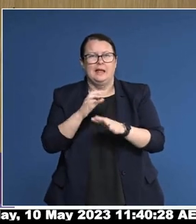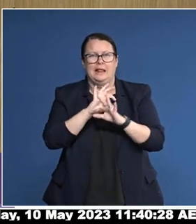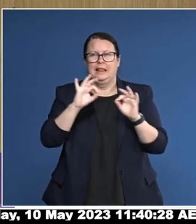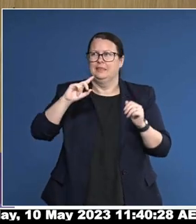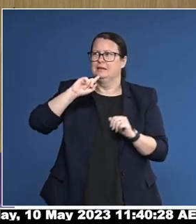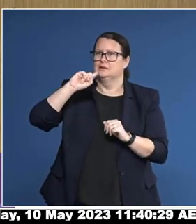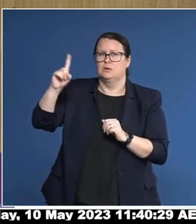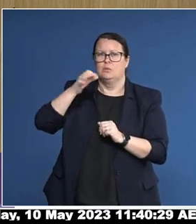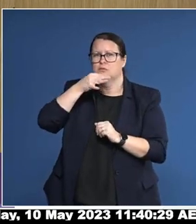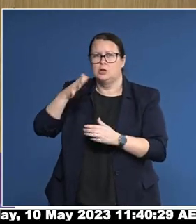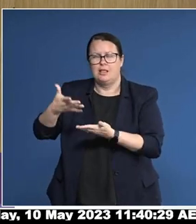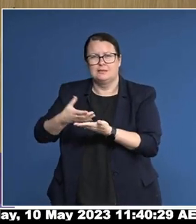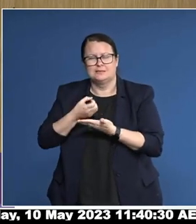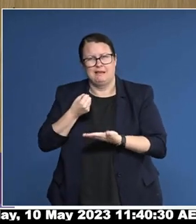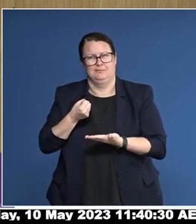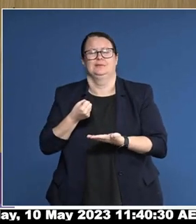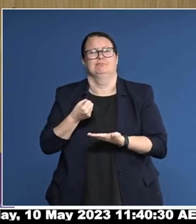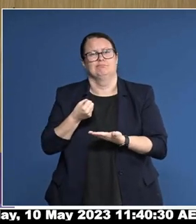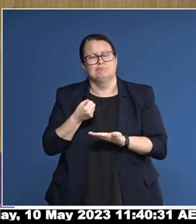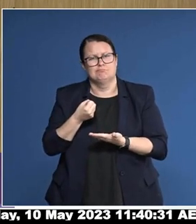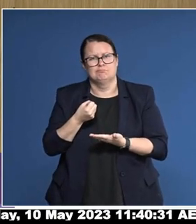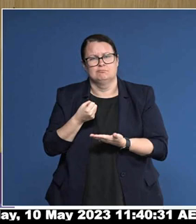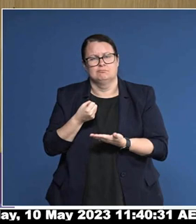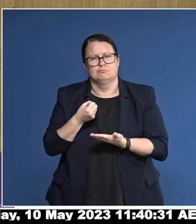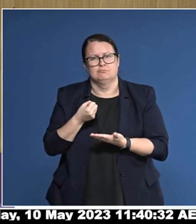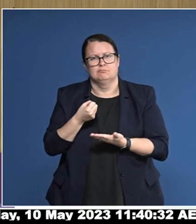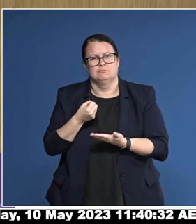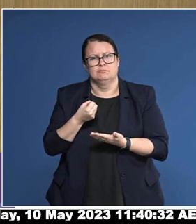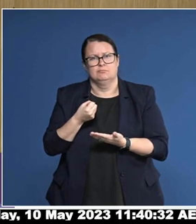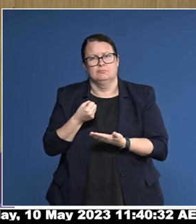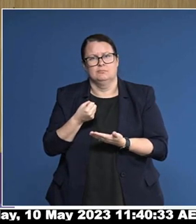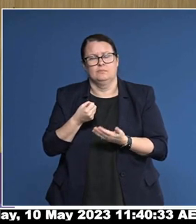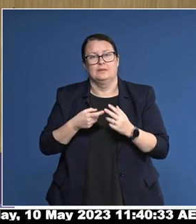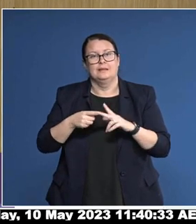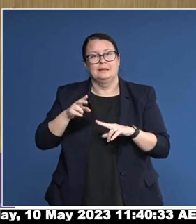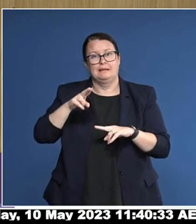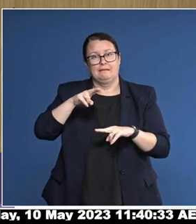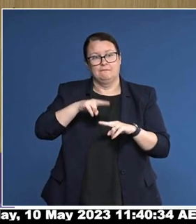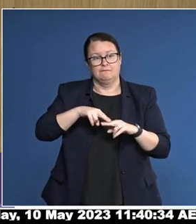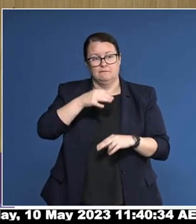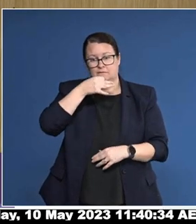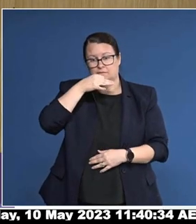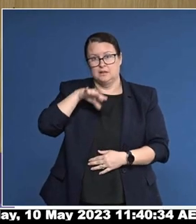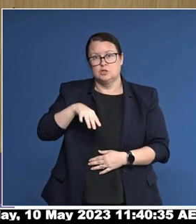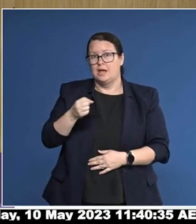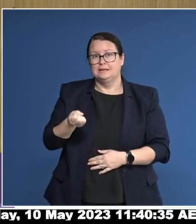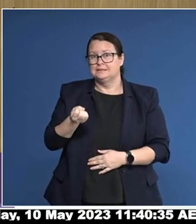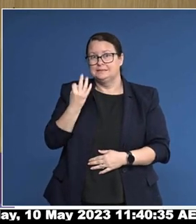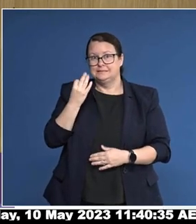And reflecting on that, if it was a - if it was a child without disability, would